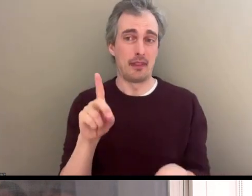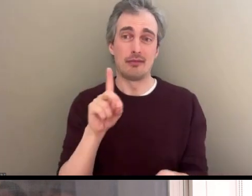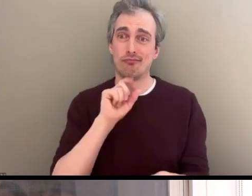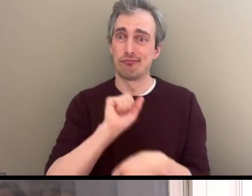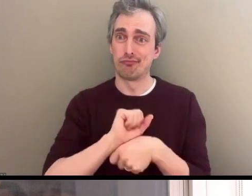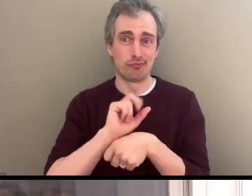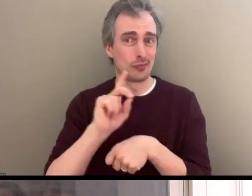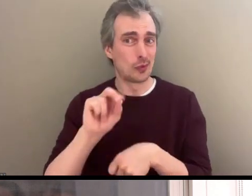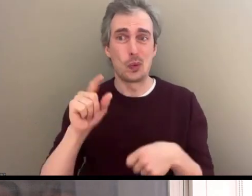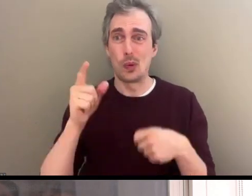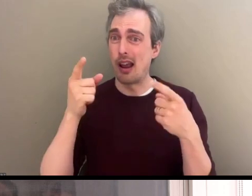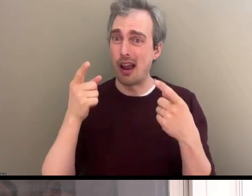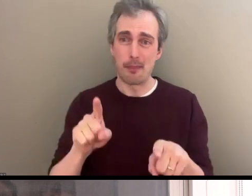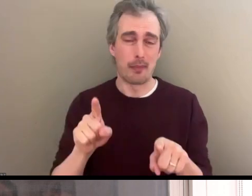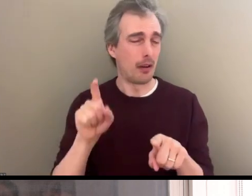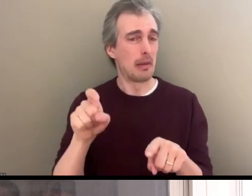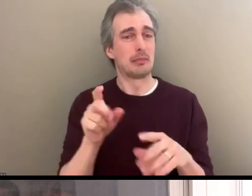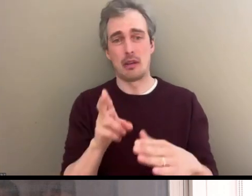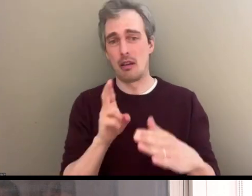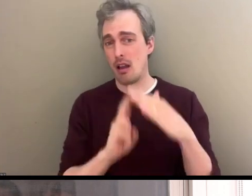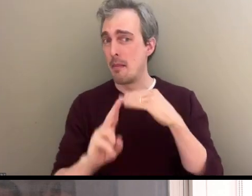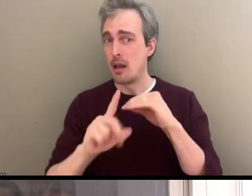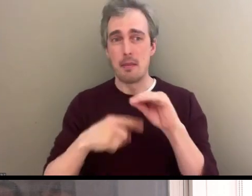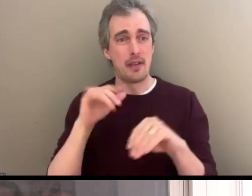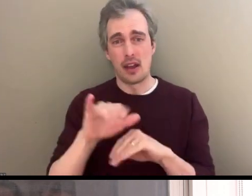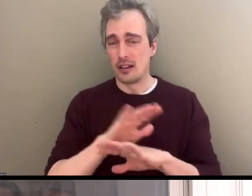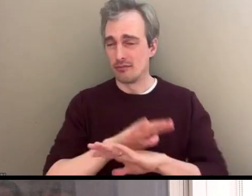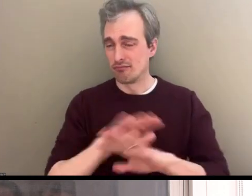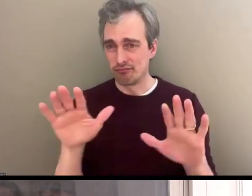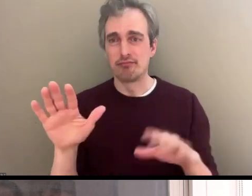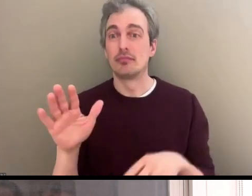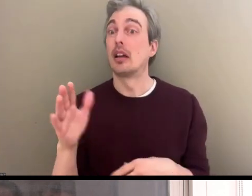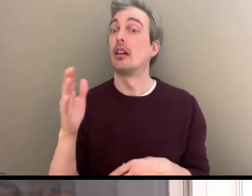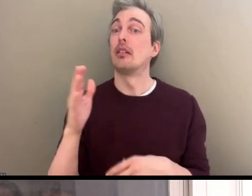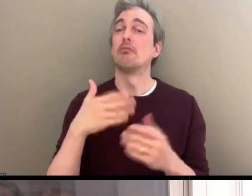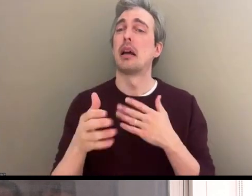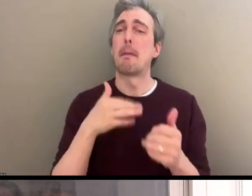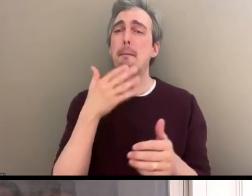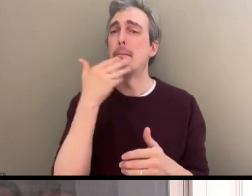So without the best tools and even with the best tools, false positives may or may not happen.